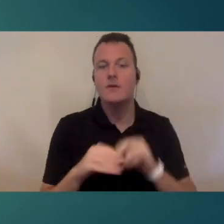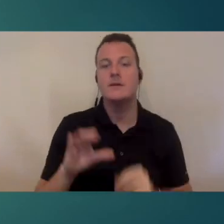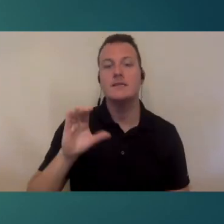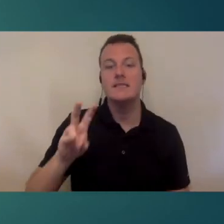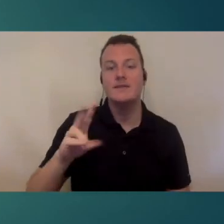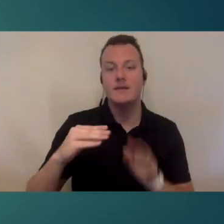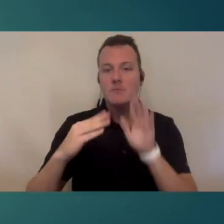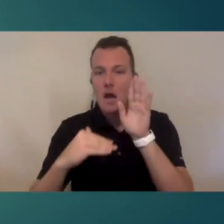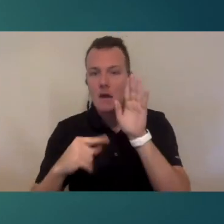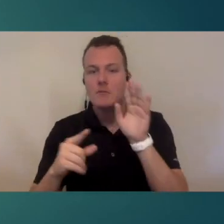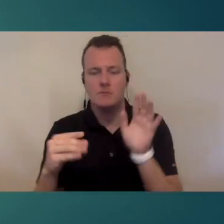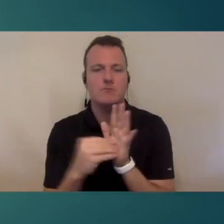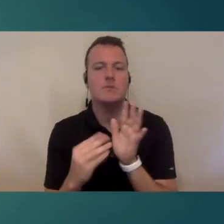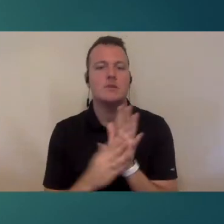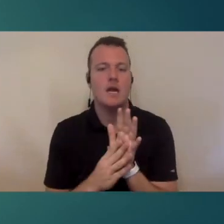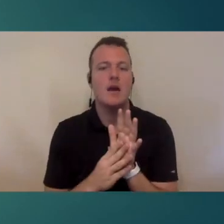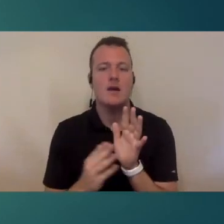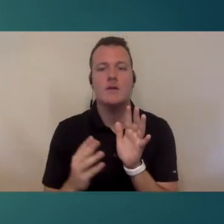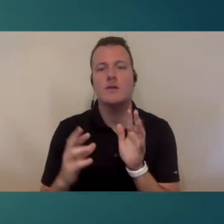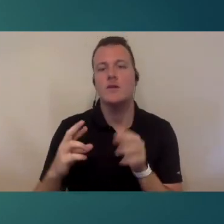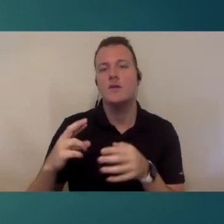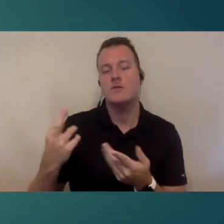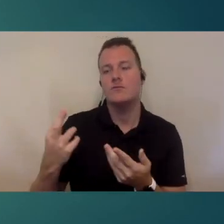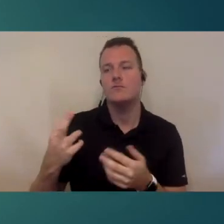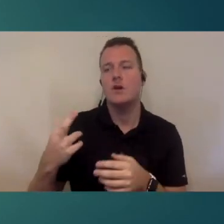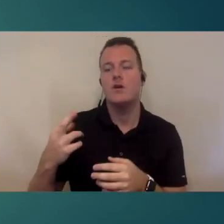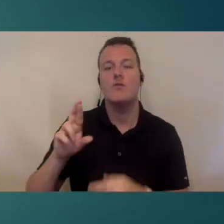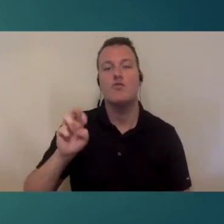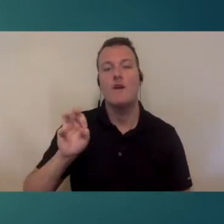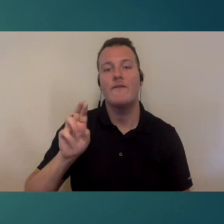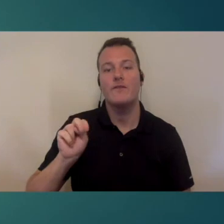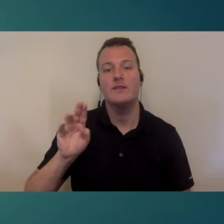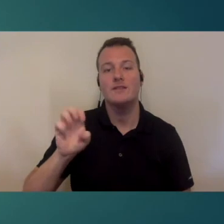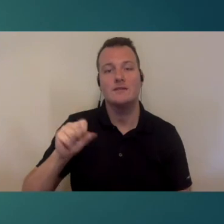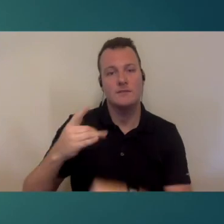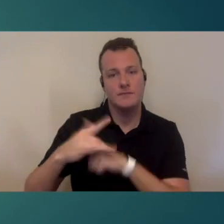could easily add 'references available upon request.' You could even put that in